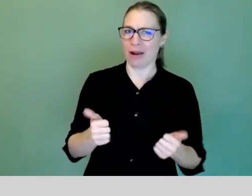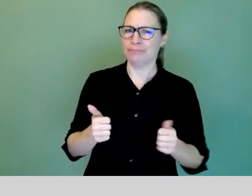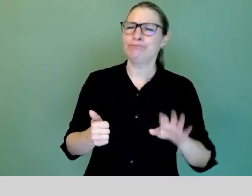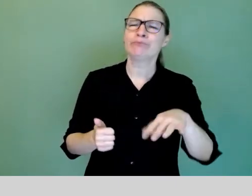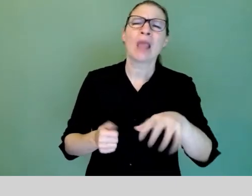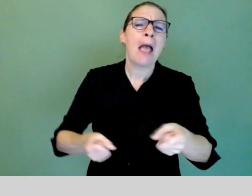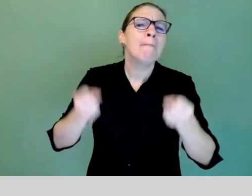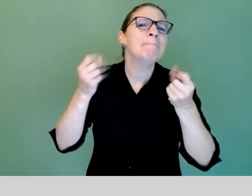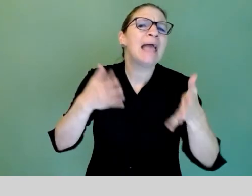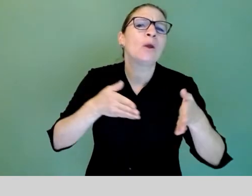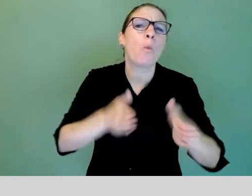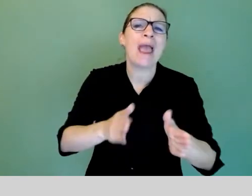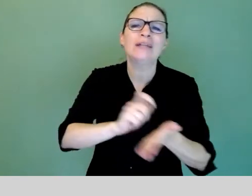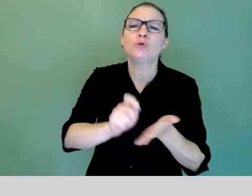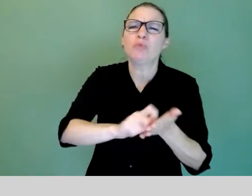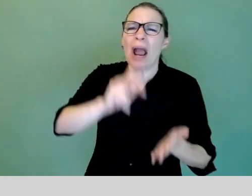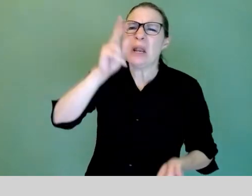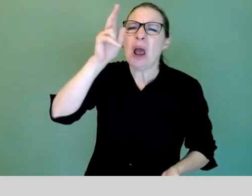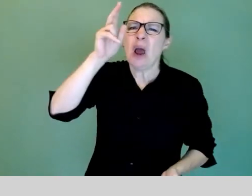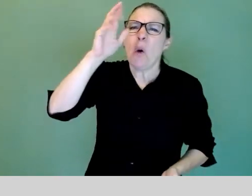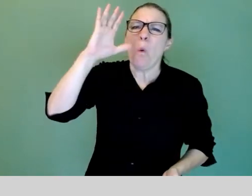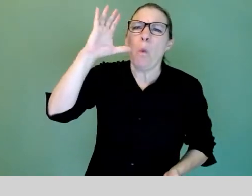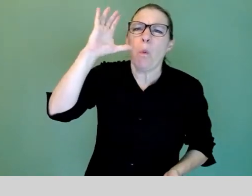and terrible Python code on purpose.